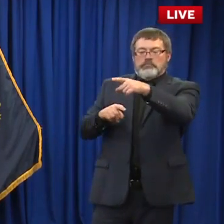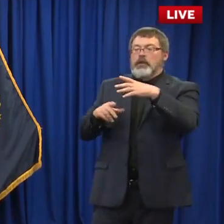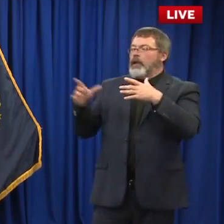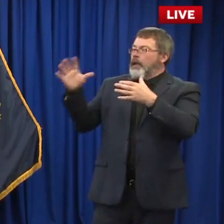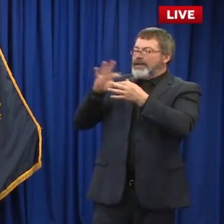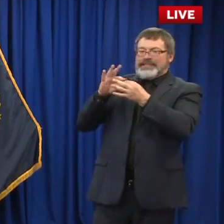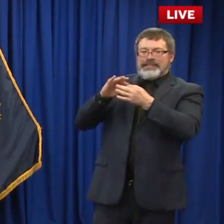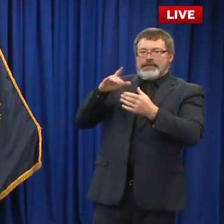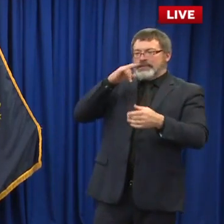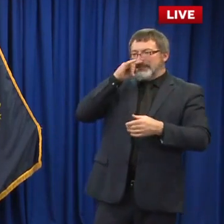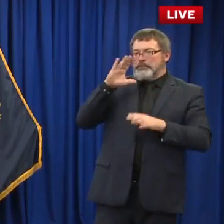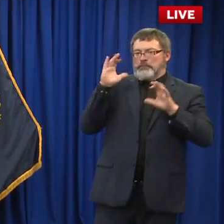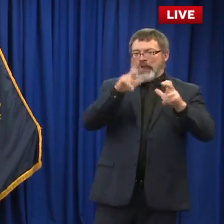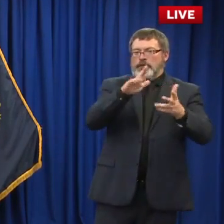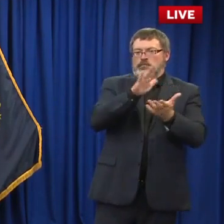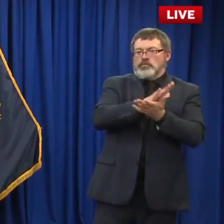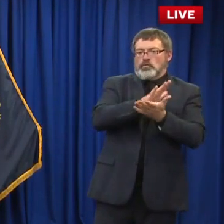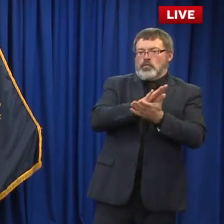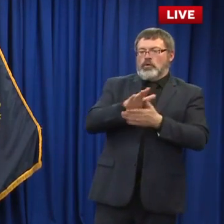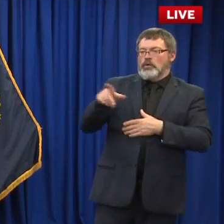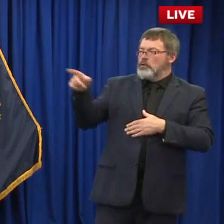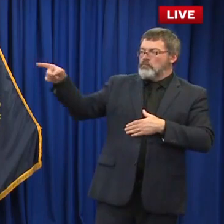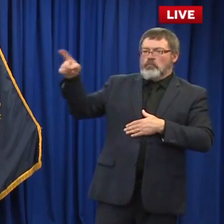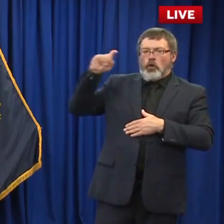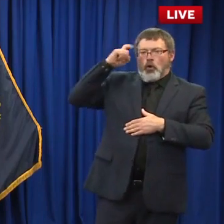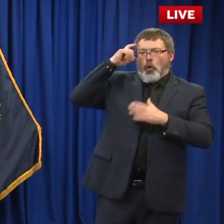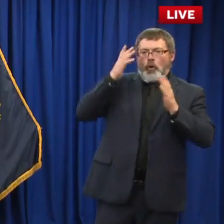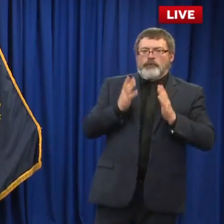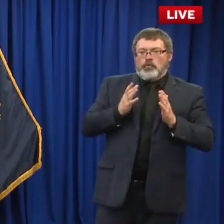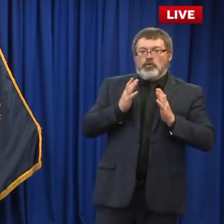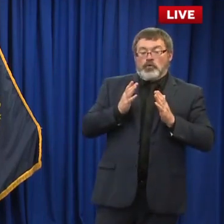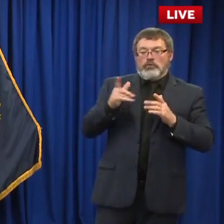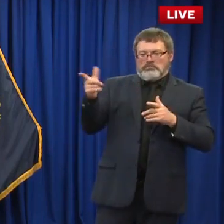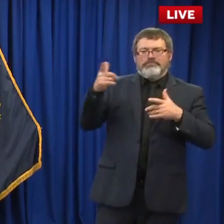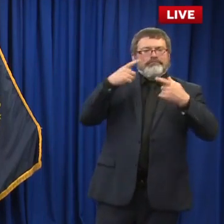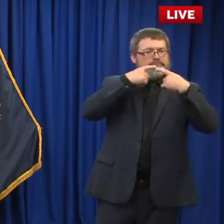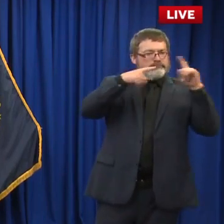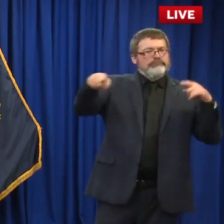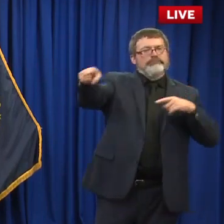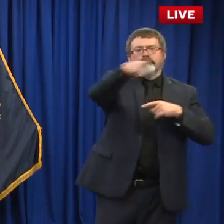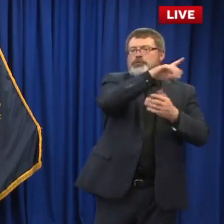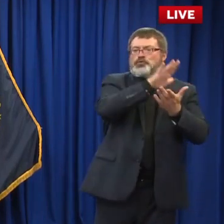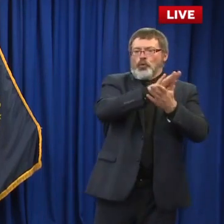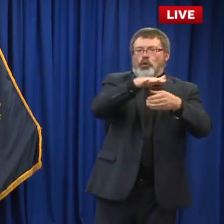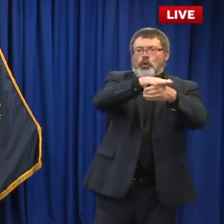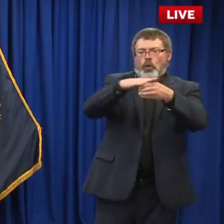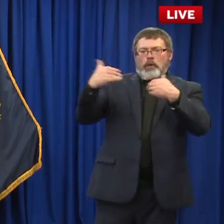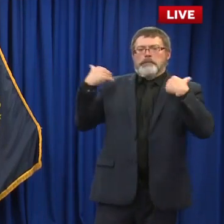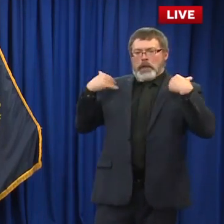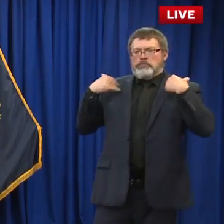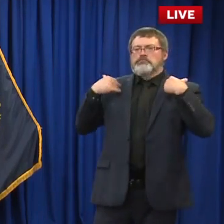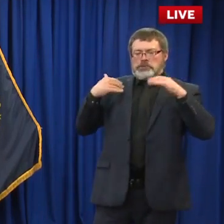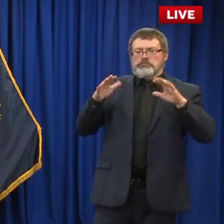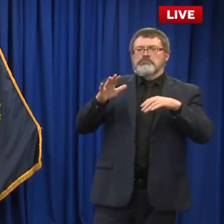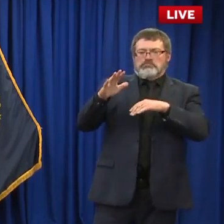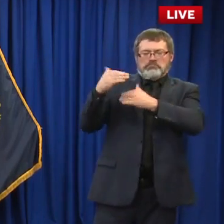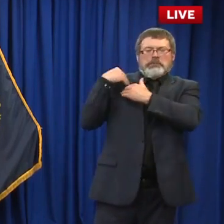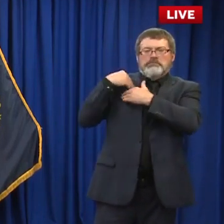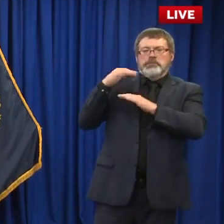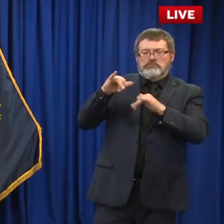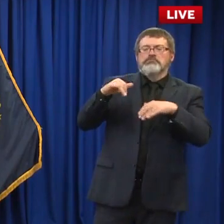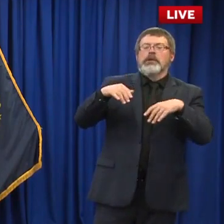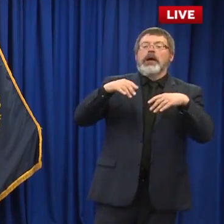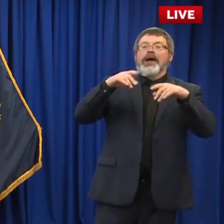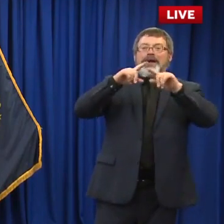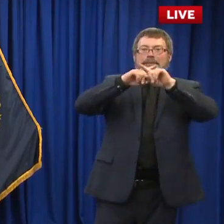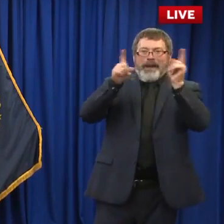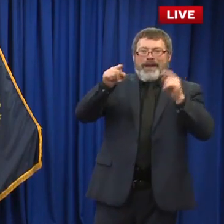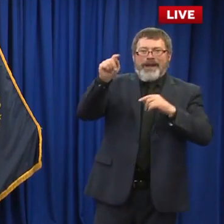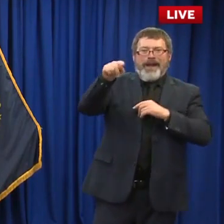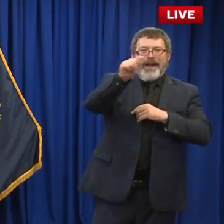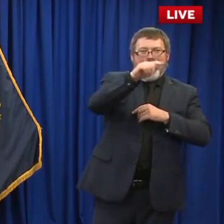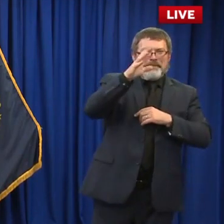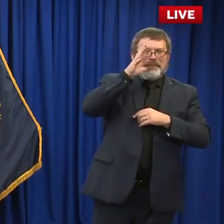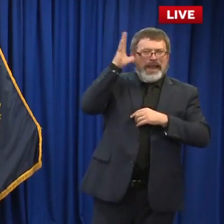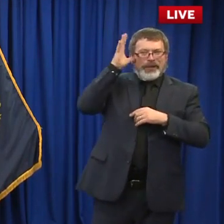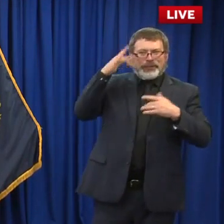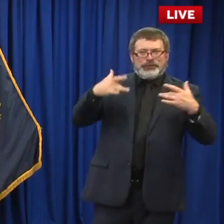I KNOW YOU LEFT IT UP TO THE DISTRICTS AND AS YOU KNOW, A LOT OF PARENTS MAY STILL BE CONCERNED ABOUT GOING BACK IN THE FALL, WHETHER IT COMES TO FLU, COLD SEASON IN THE FALL.